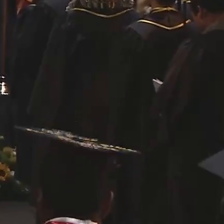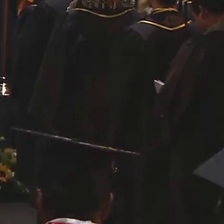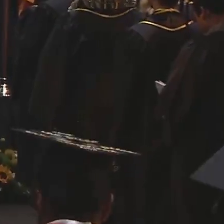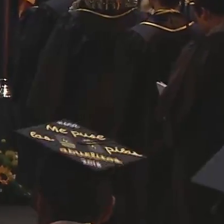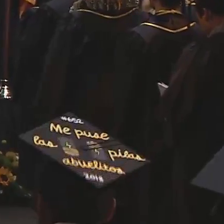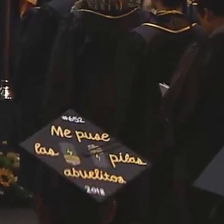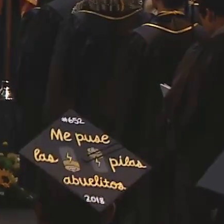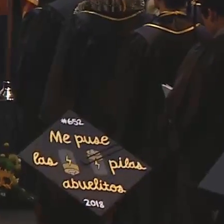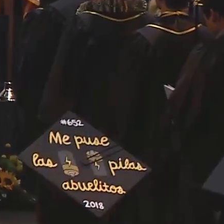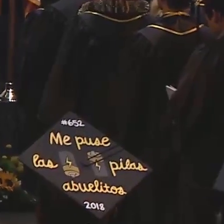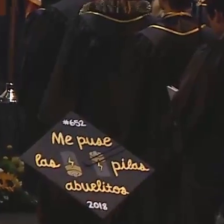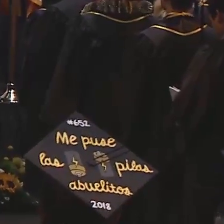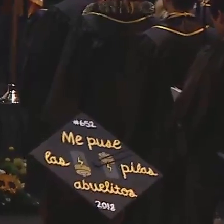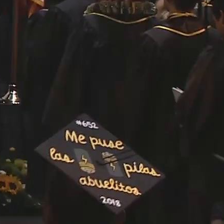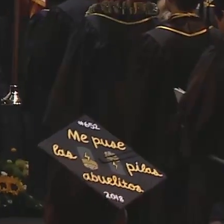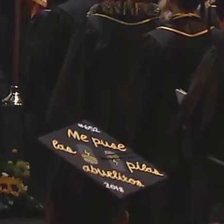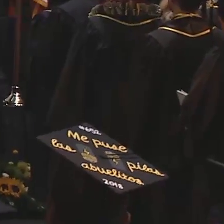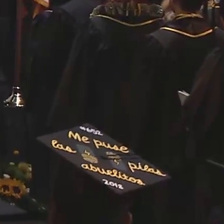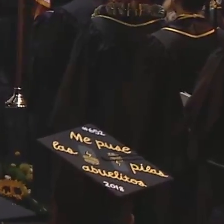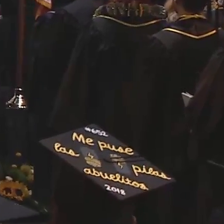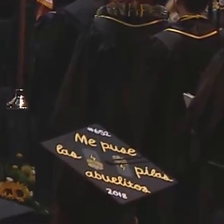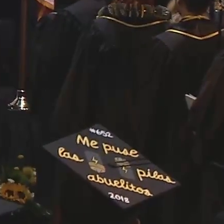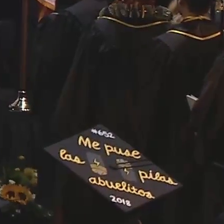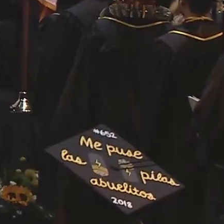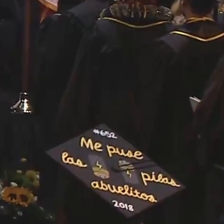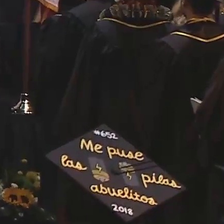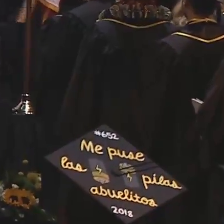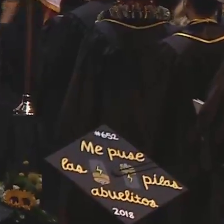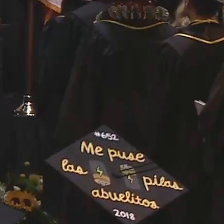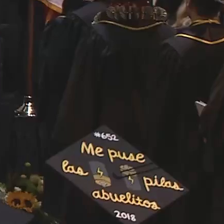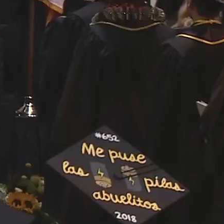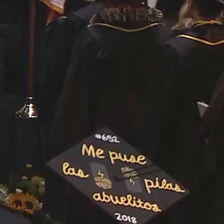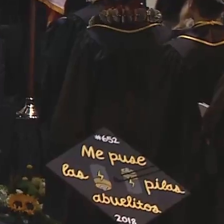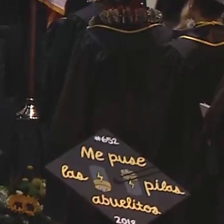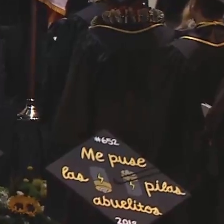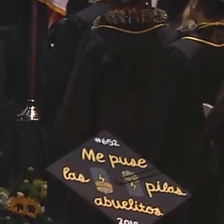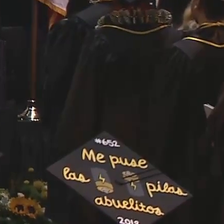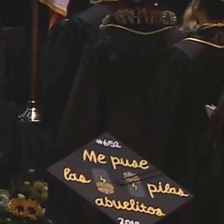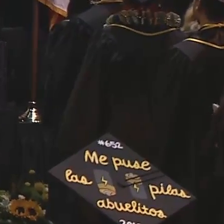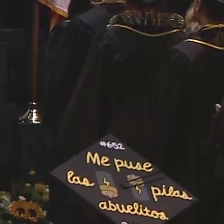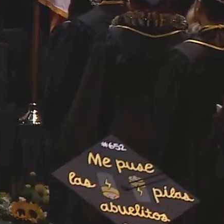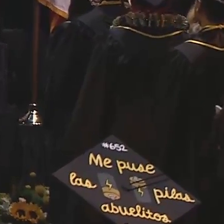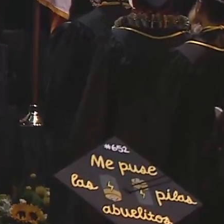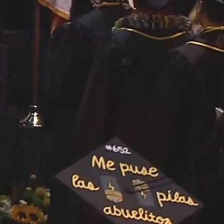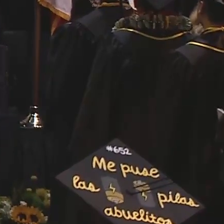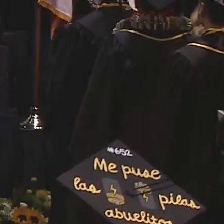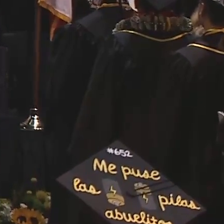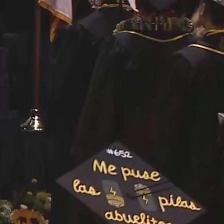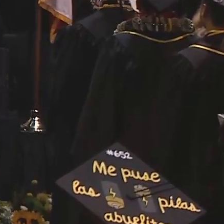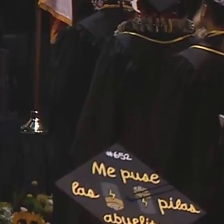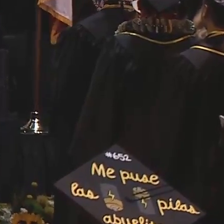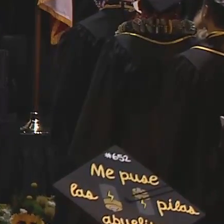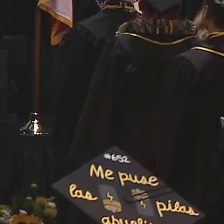REMAIN STANDING AND WELCOME CAL STATE LA STUDENT GIANNA HALPIN WHO WILL SING THE